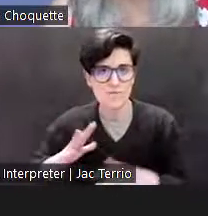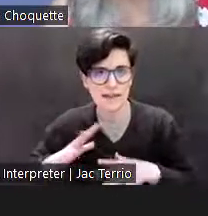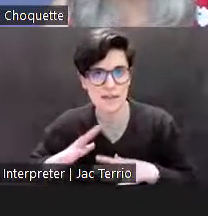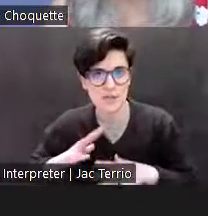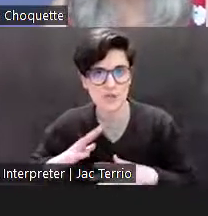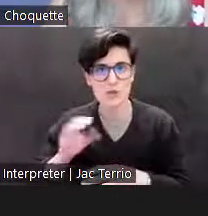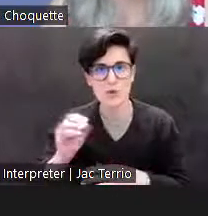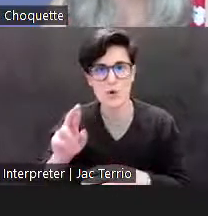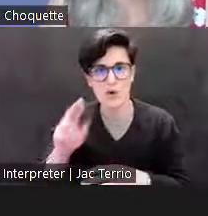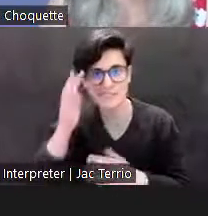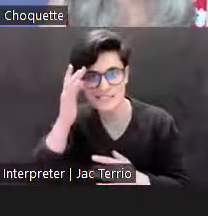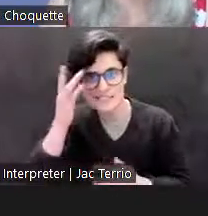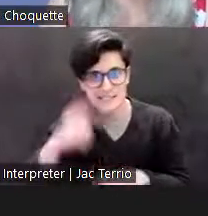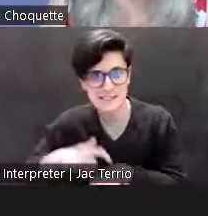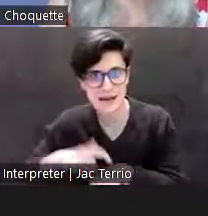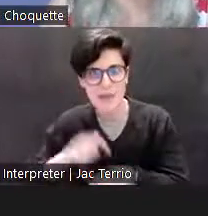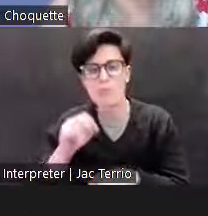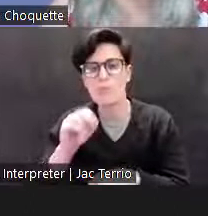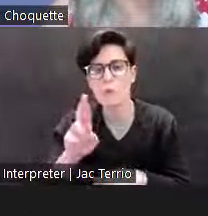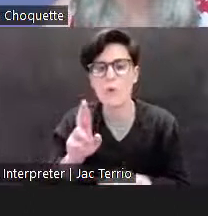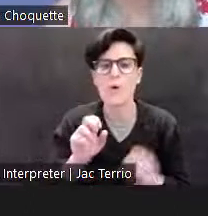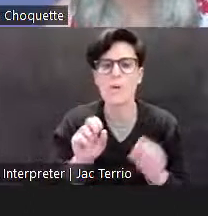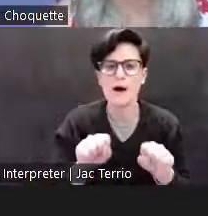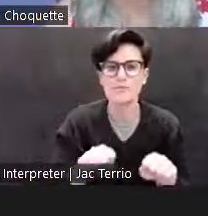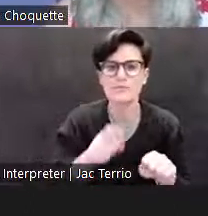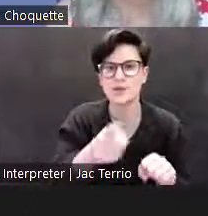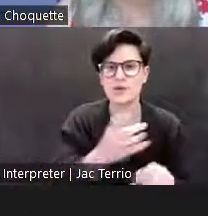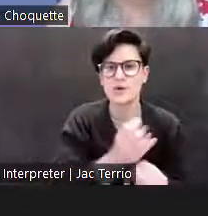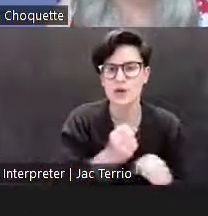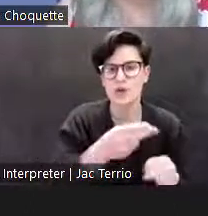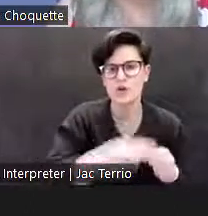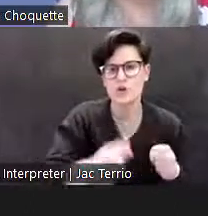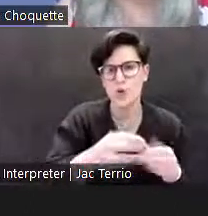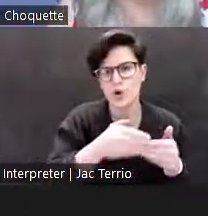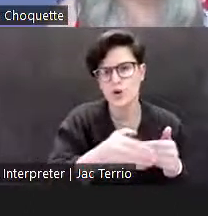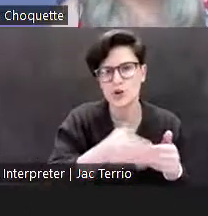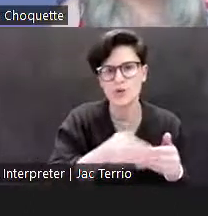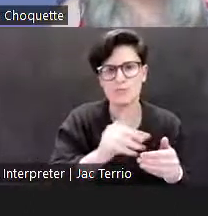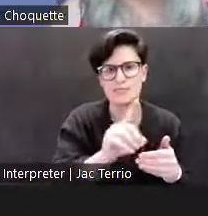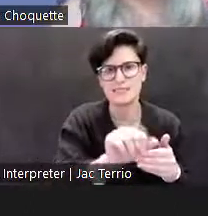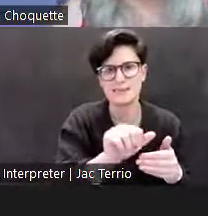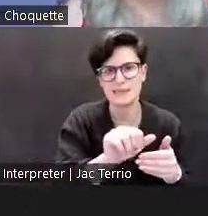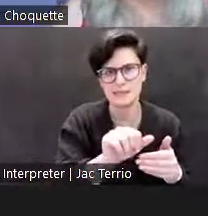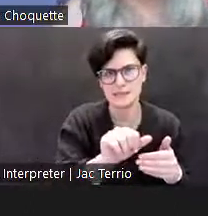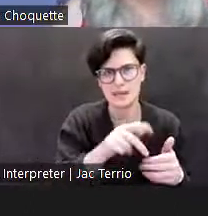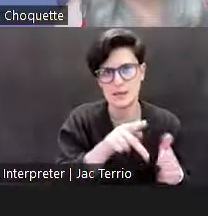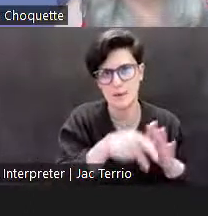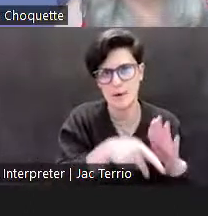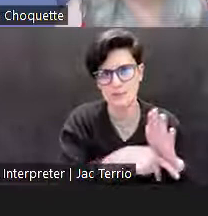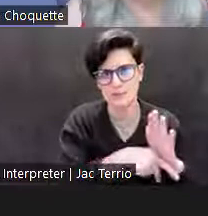by obtaining a short term disability policy. 15:43:09 Both laws have been on the books